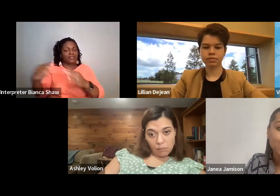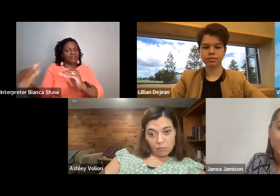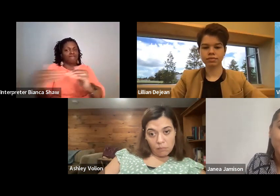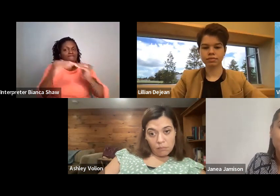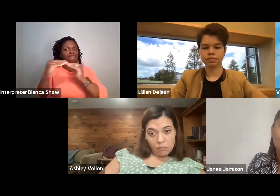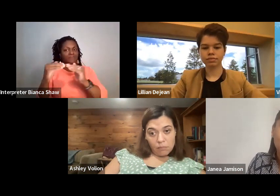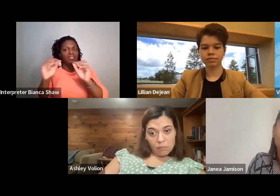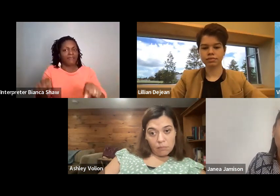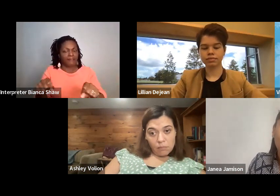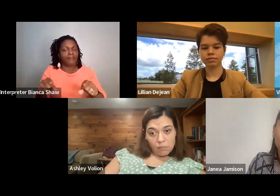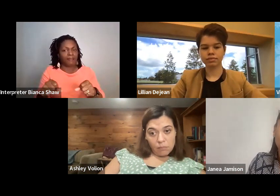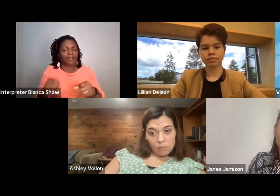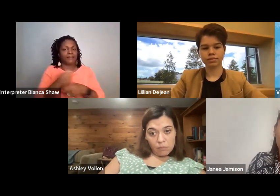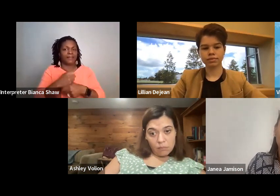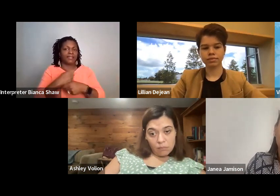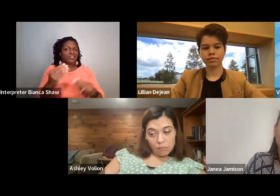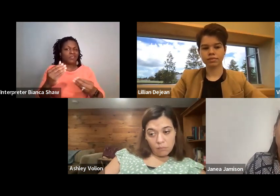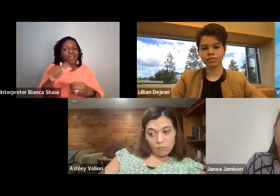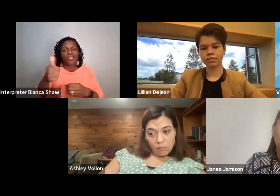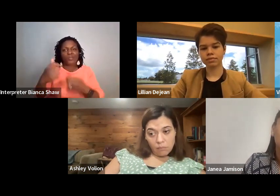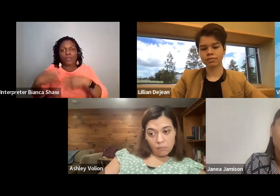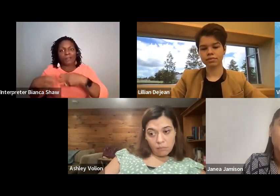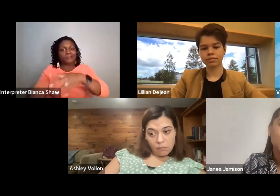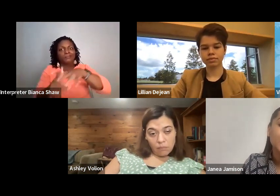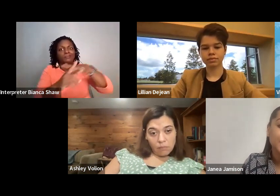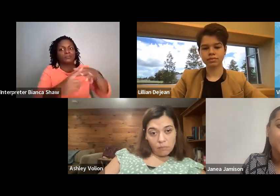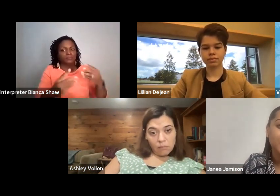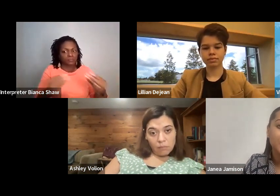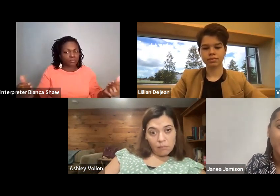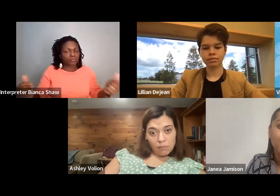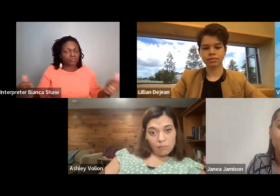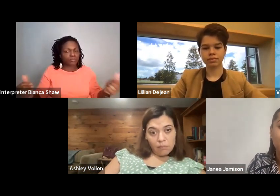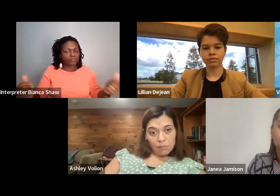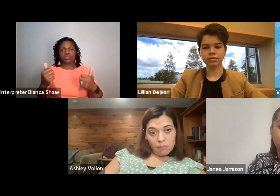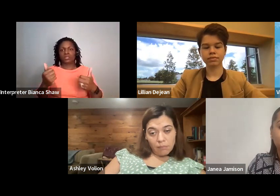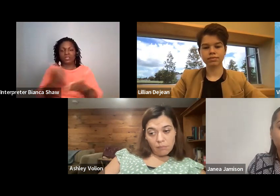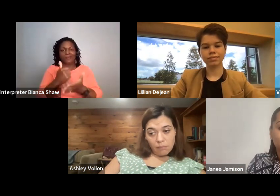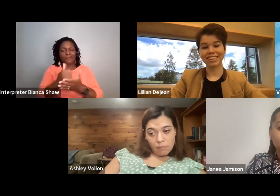of the problems that we have within our State connected to accessibility barriers.